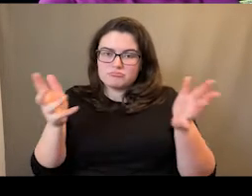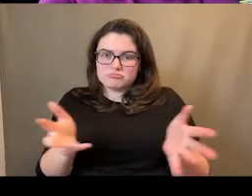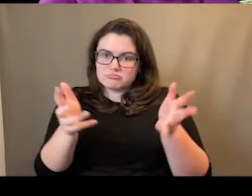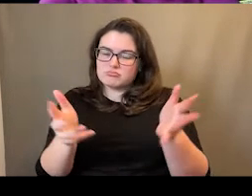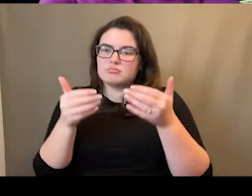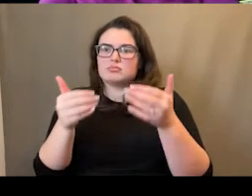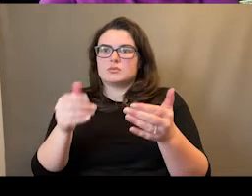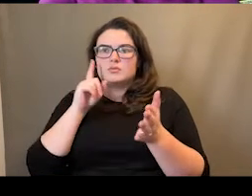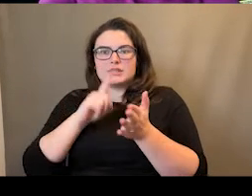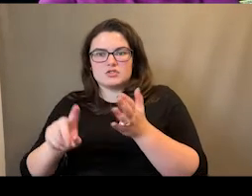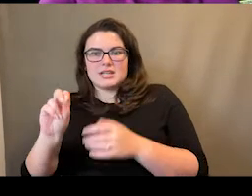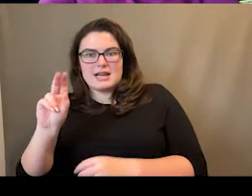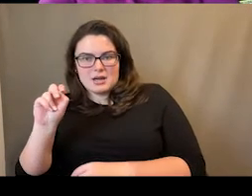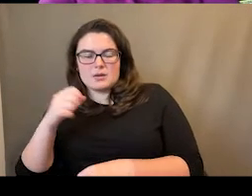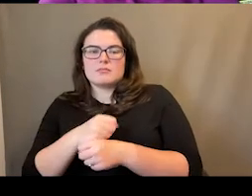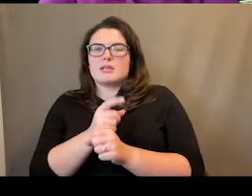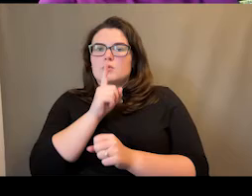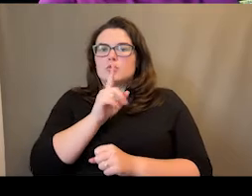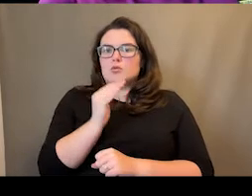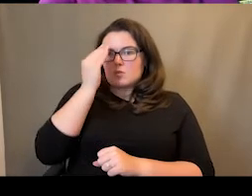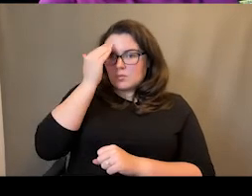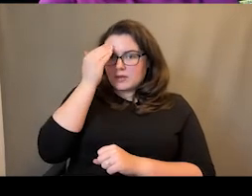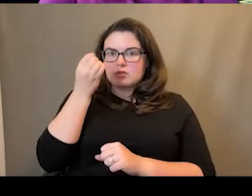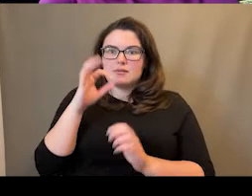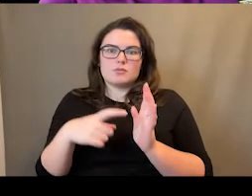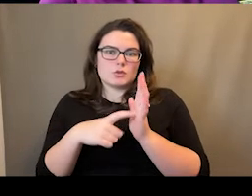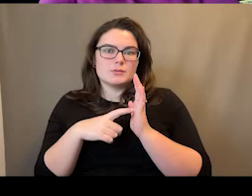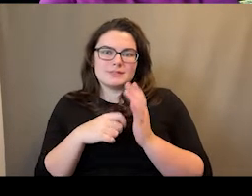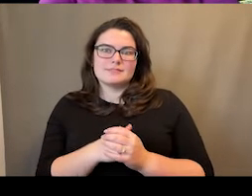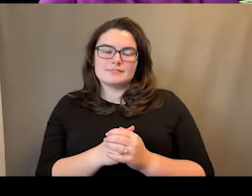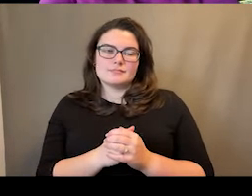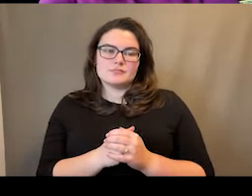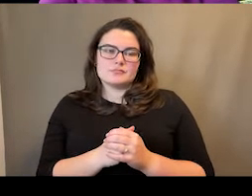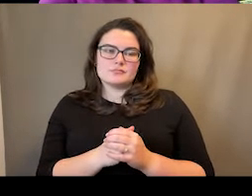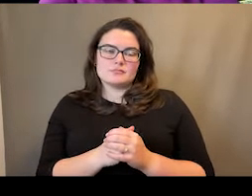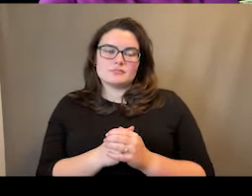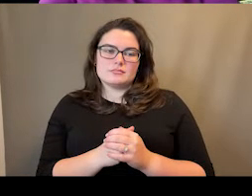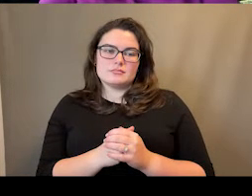and make sure you're aware of the requirements. Then quickly, I'll mention